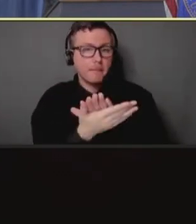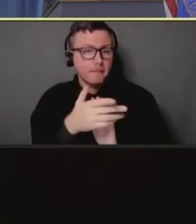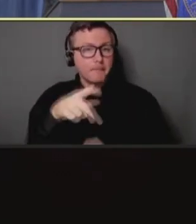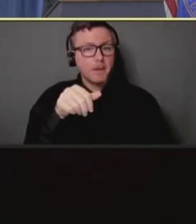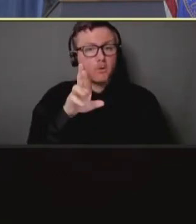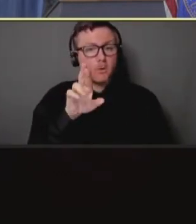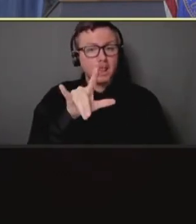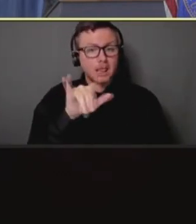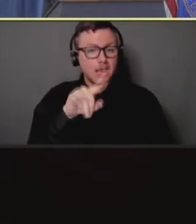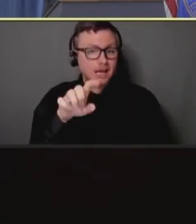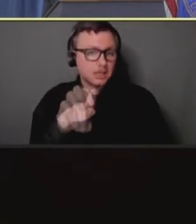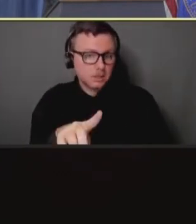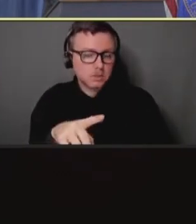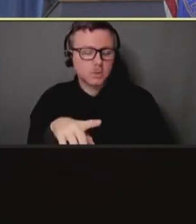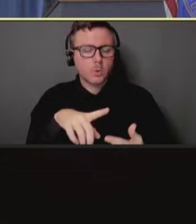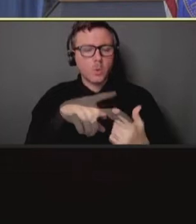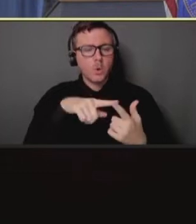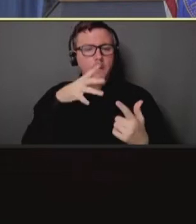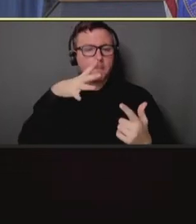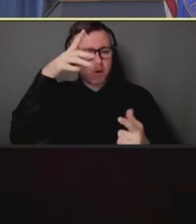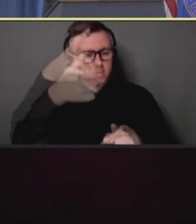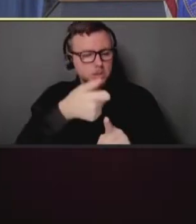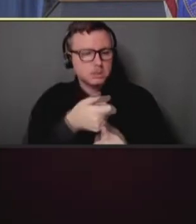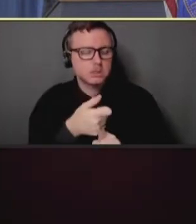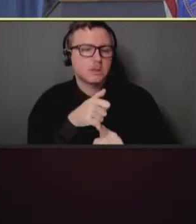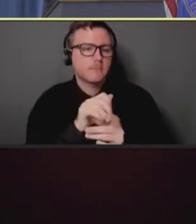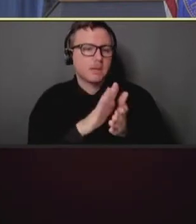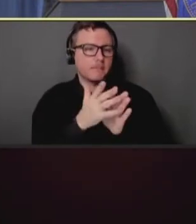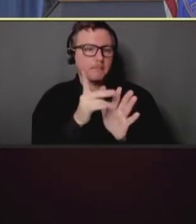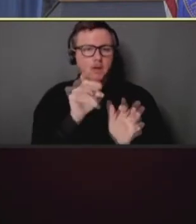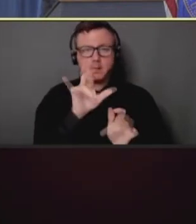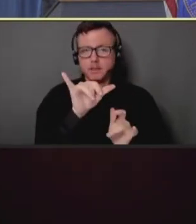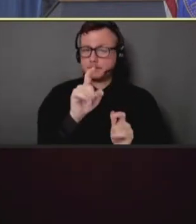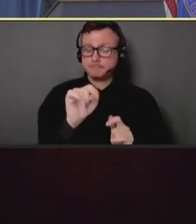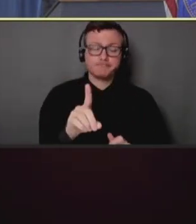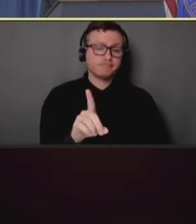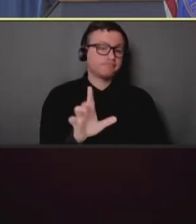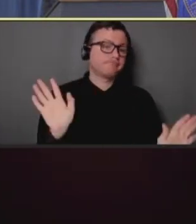because of the vaccine associated cases, that wasn't the case.